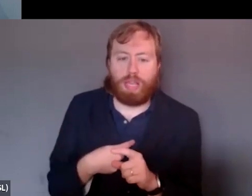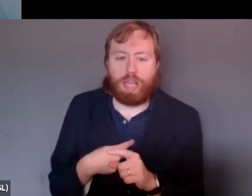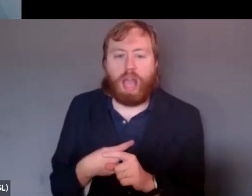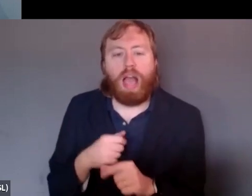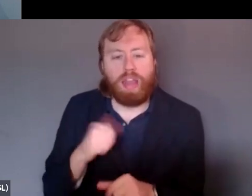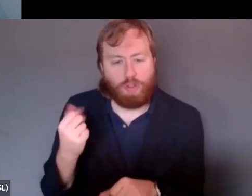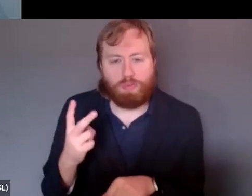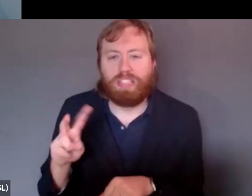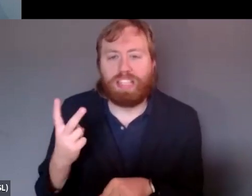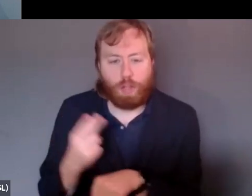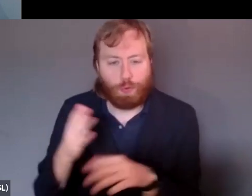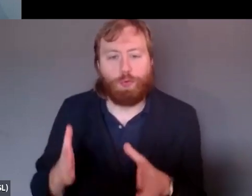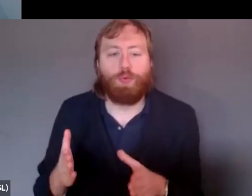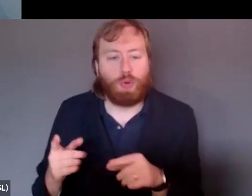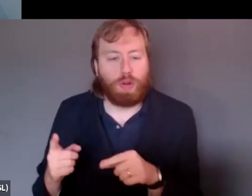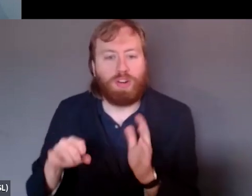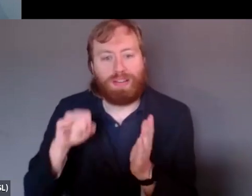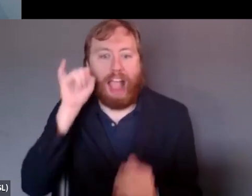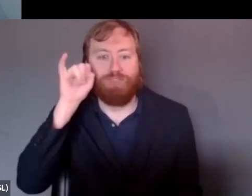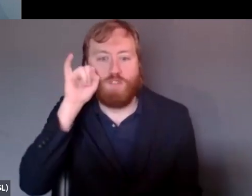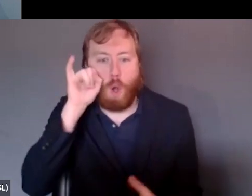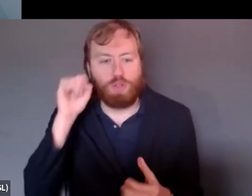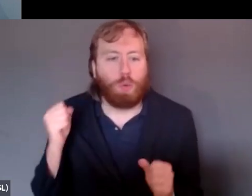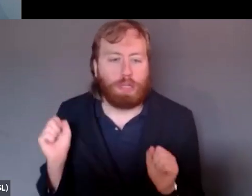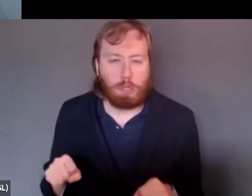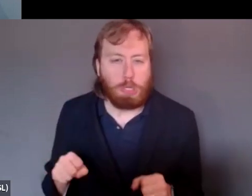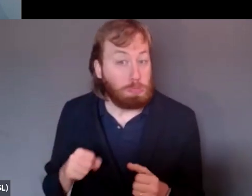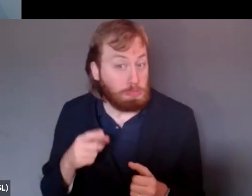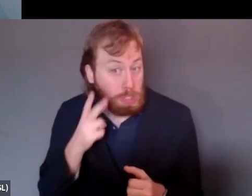I know you did other user testing beyond that with the website.